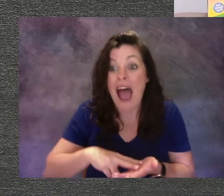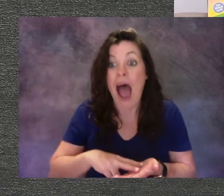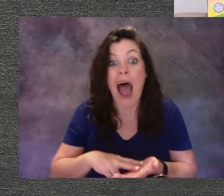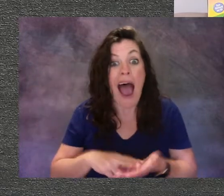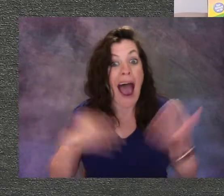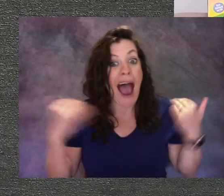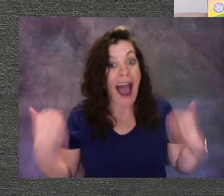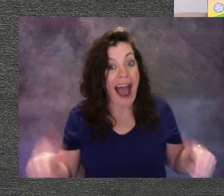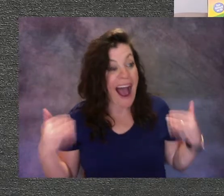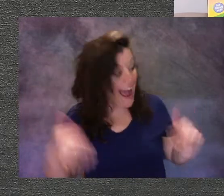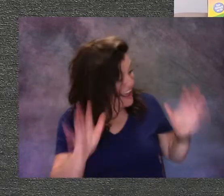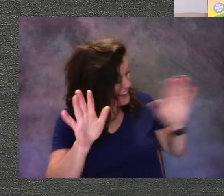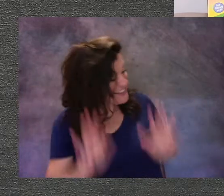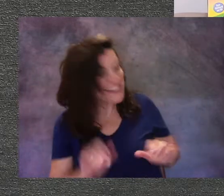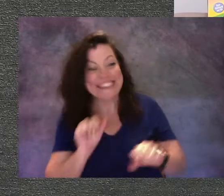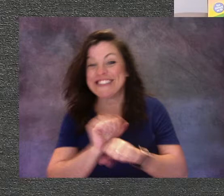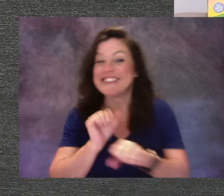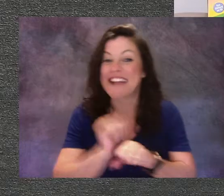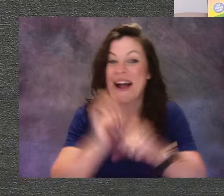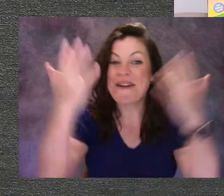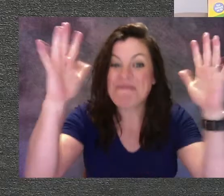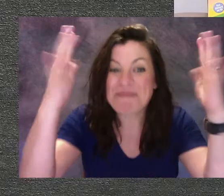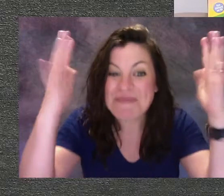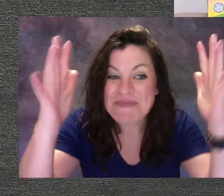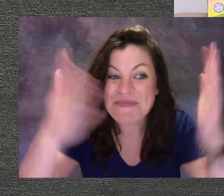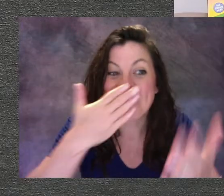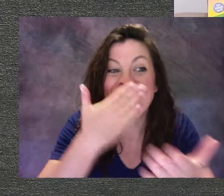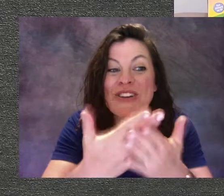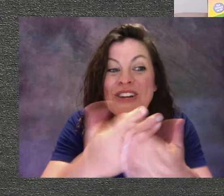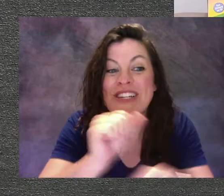Fantastic! Okay. Wiggle your whole body.